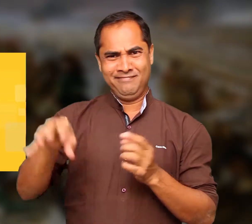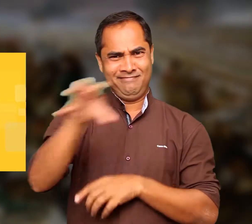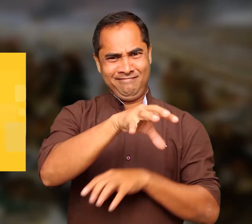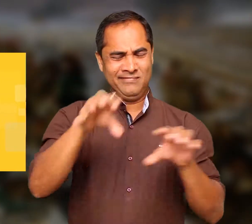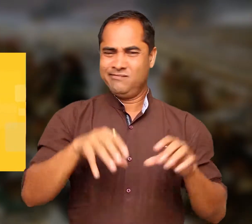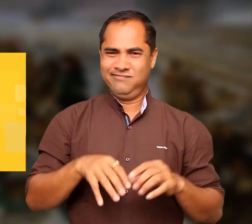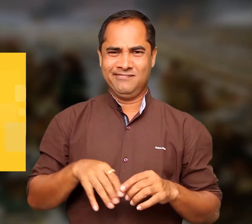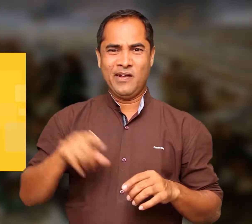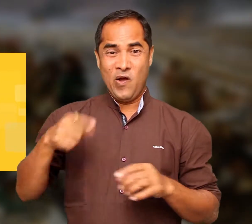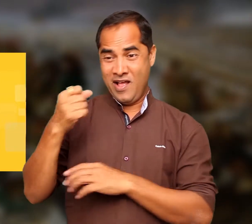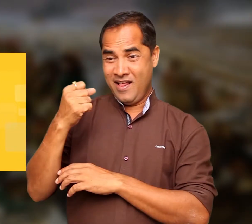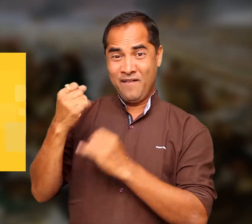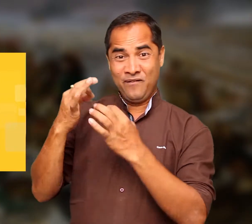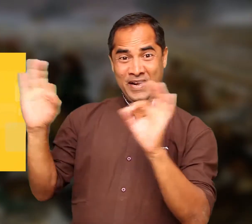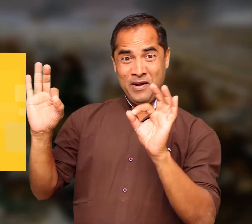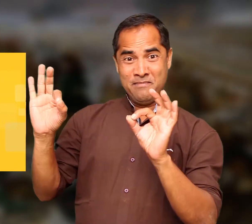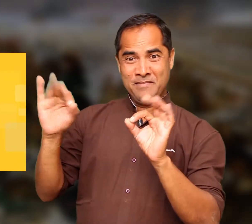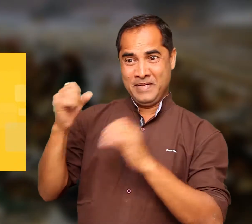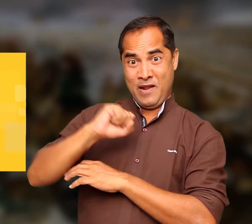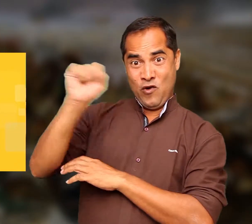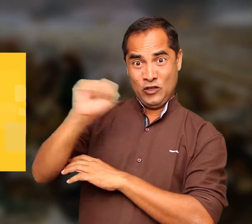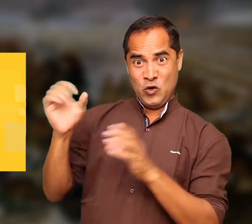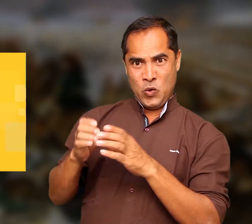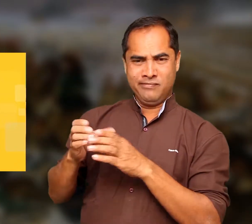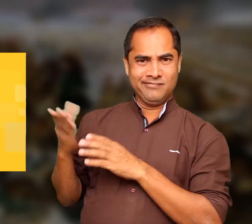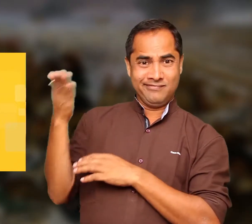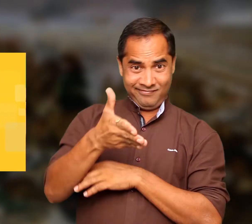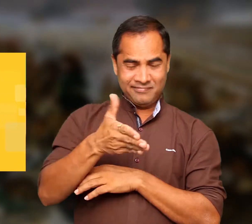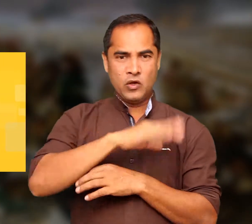by the liberal revolutionaries.